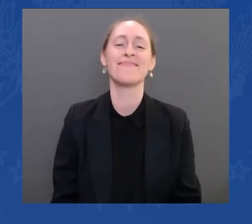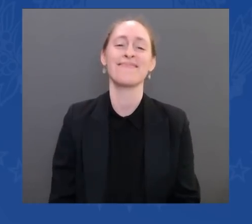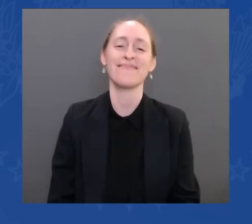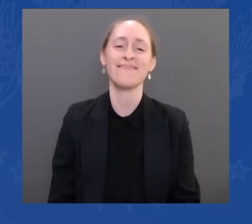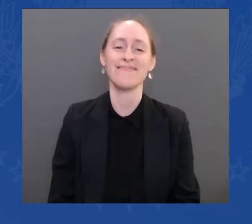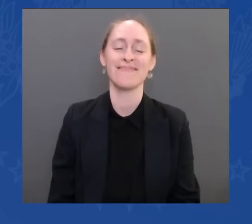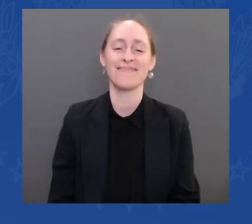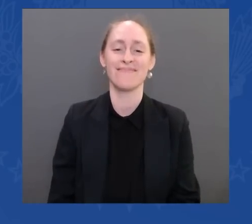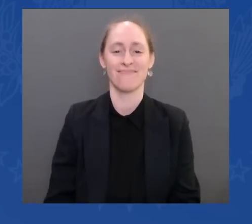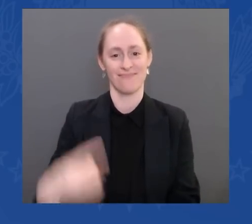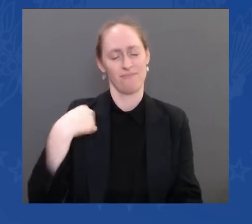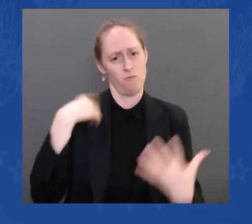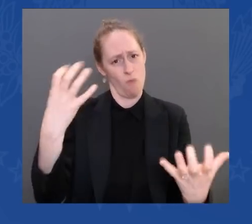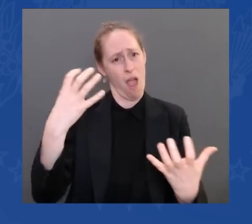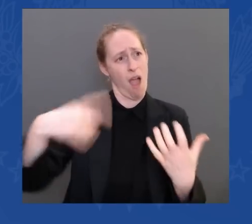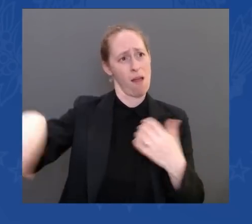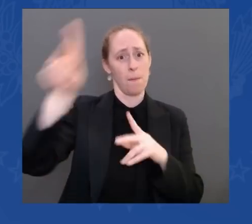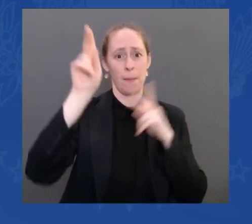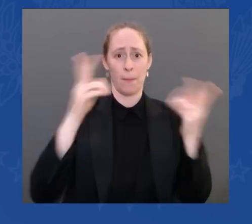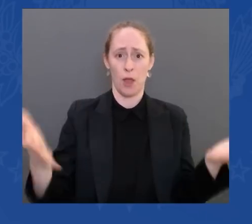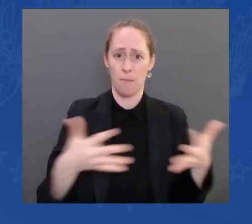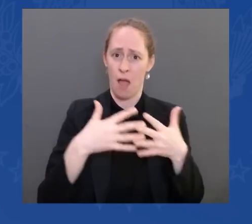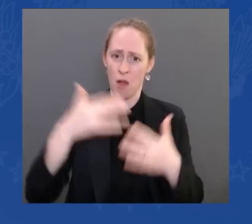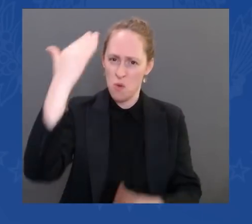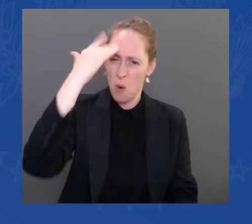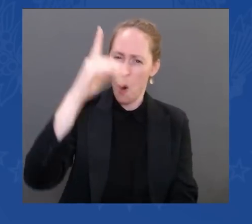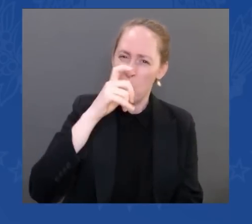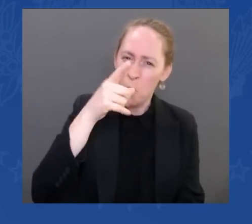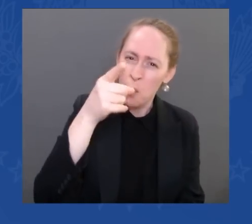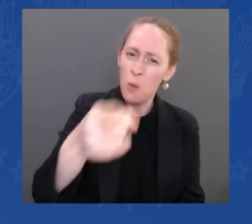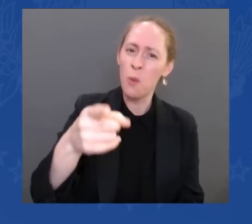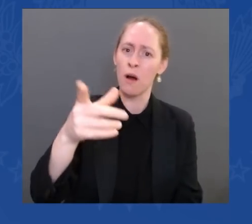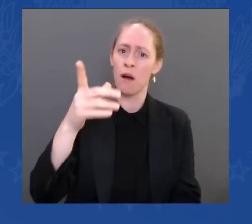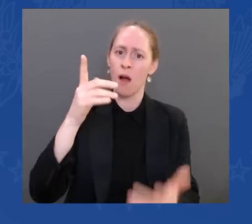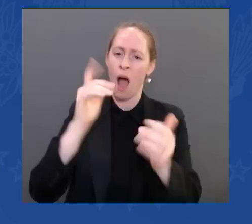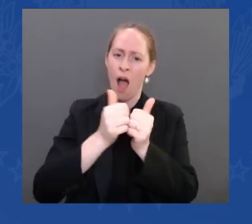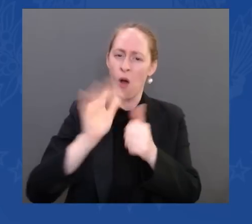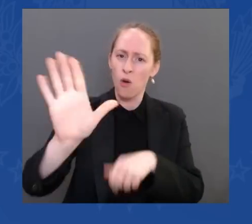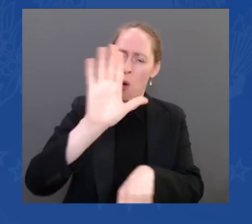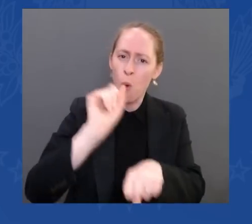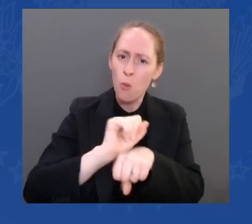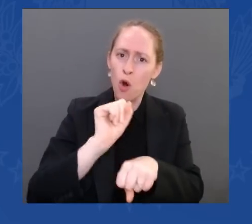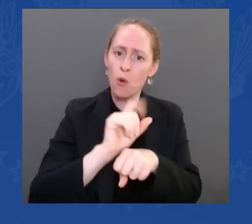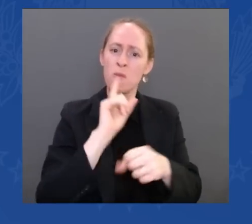to support Ukraine's fight for freedom. And the bottom line is I came to say thank you,